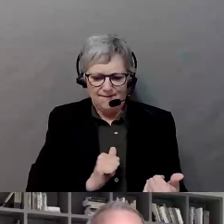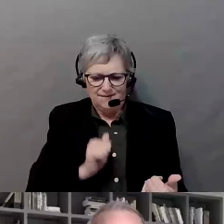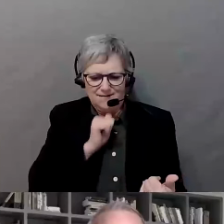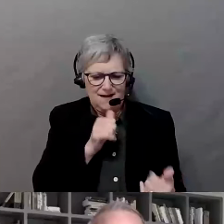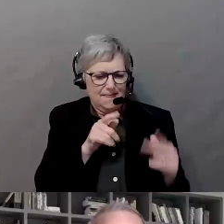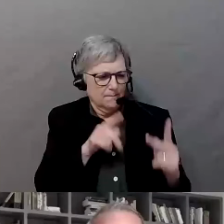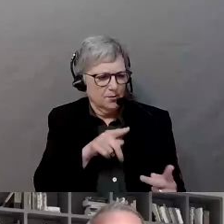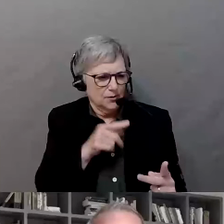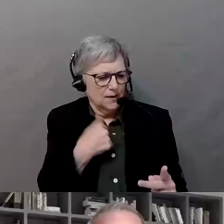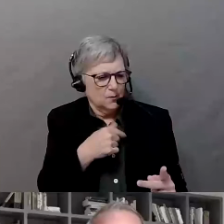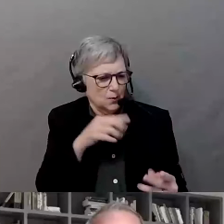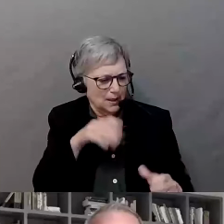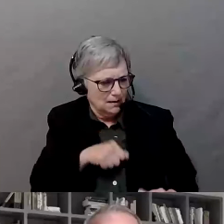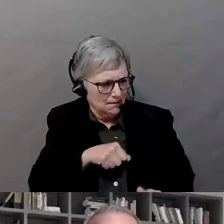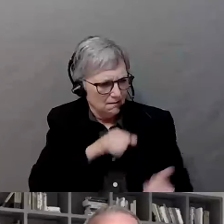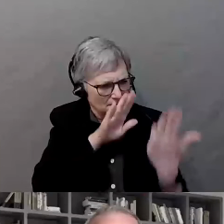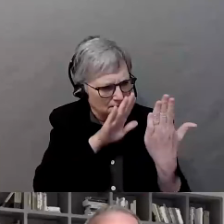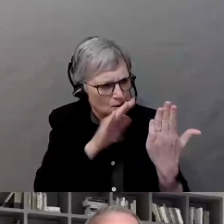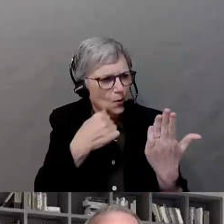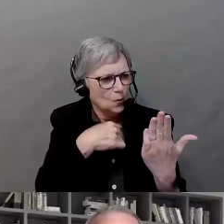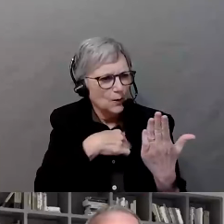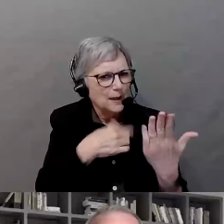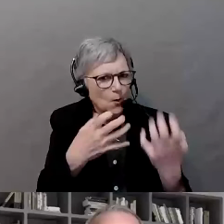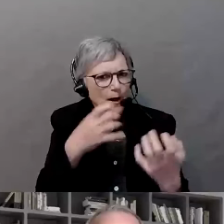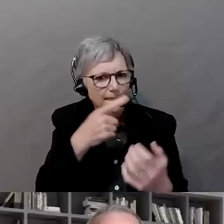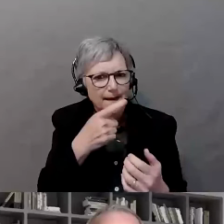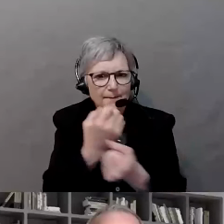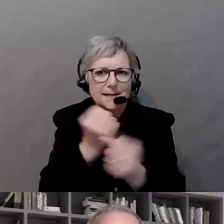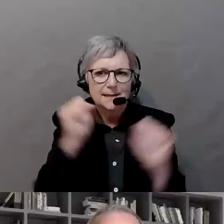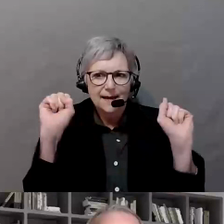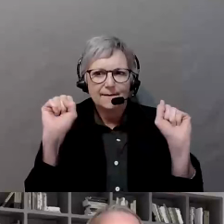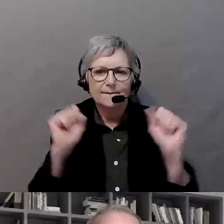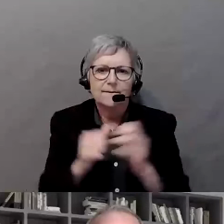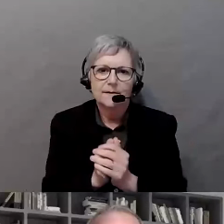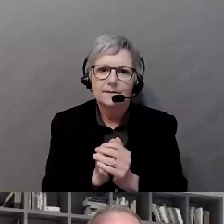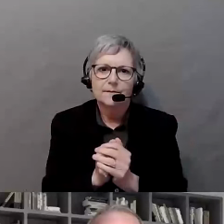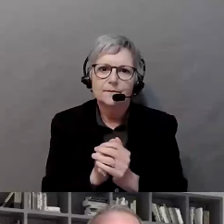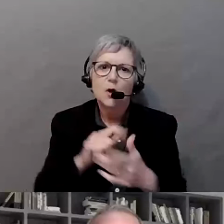AND WE WANT TO BE SAFE AS WELL. WHEN I FIRST SAW THE TRAINING